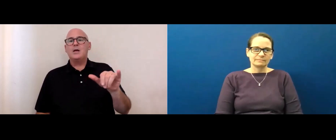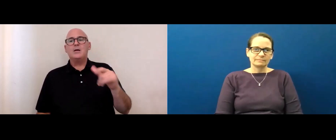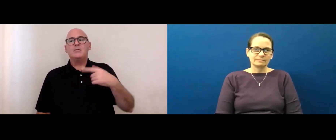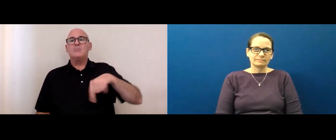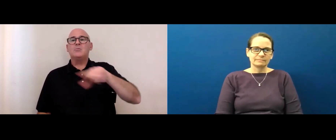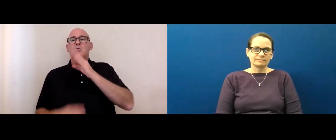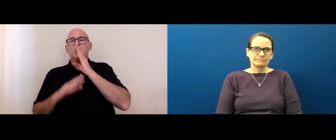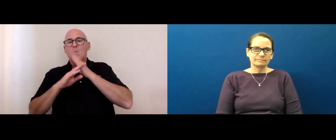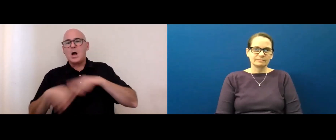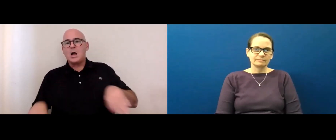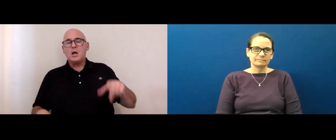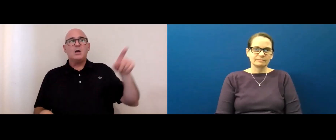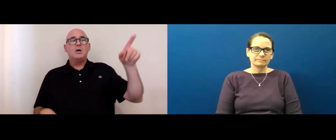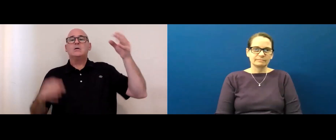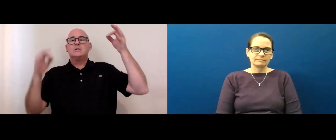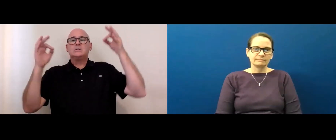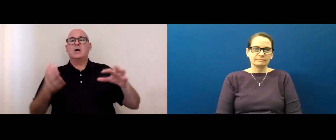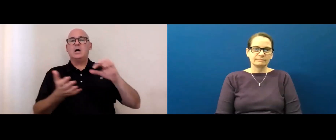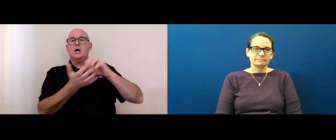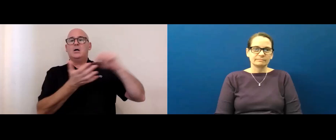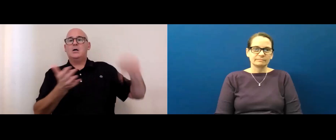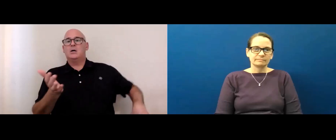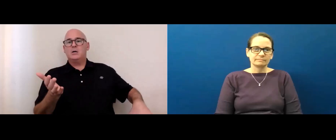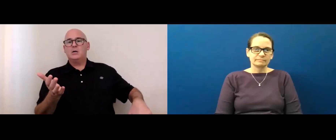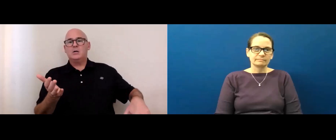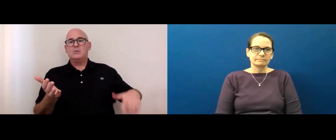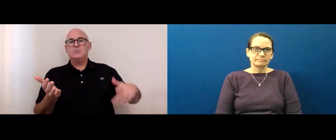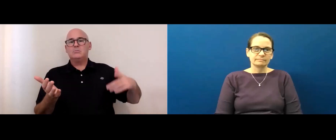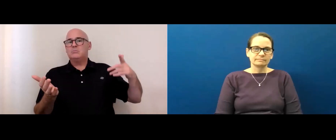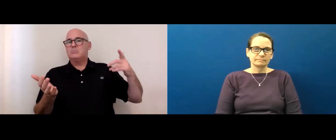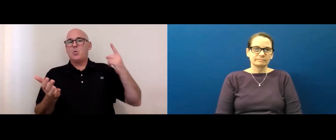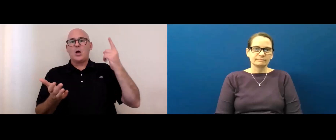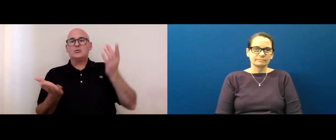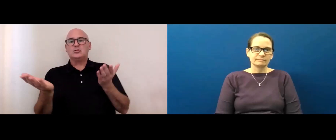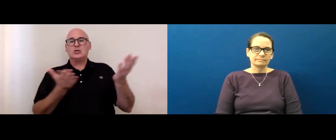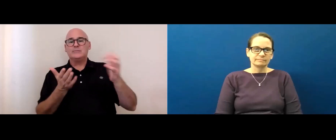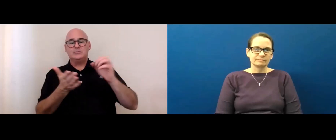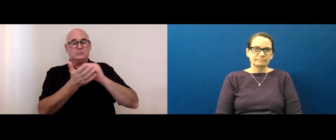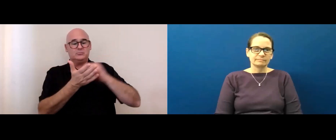because one day if you're sitting there quietly somebody else may decide to take a take away one